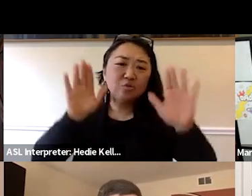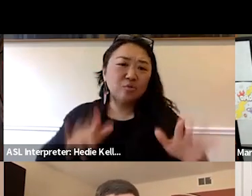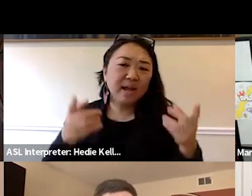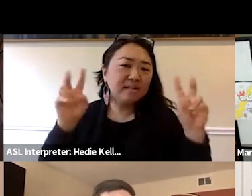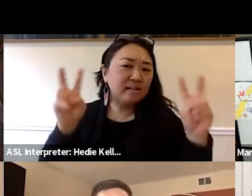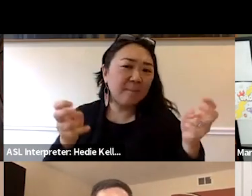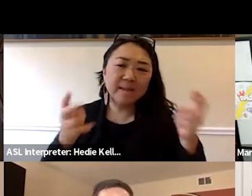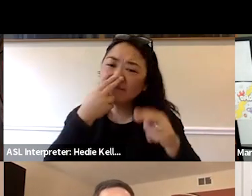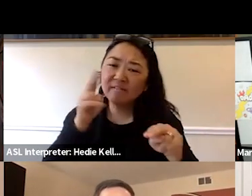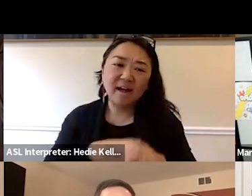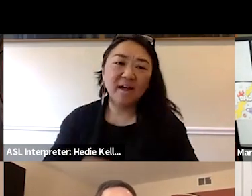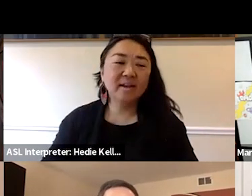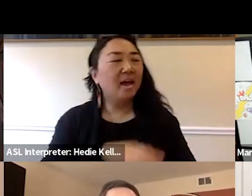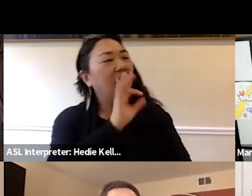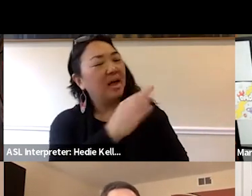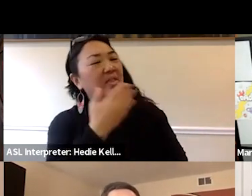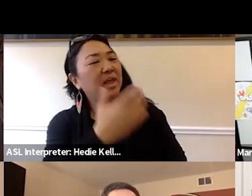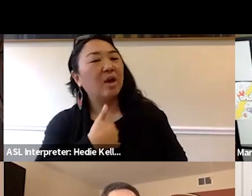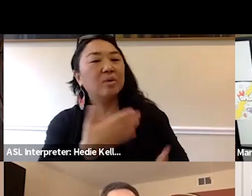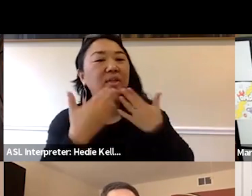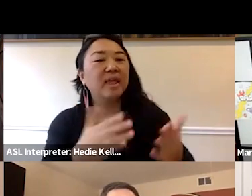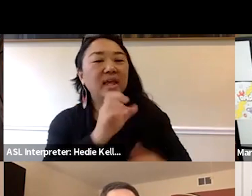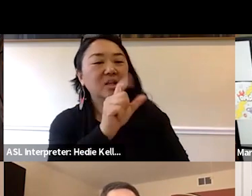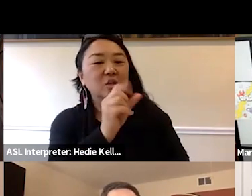I really want to thank Sloan, Mike, Jeff, Marty.